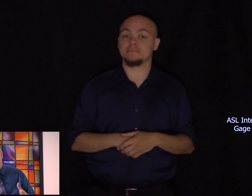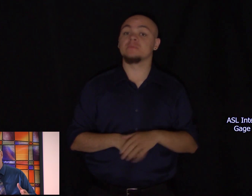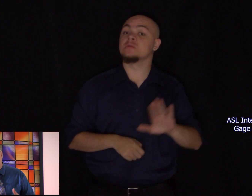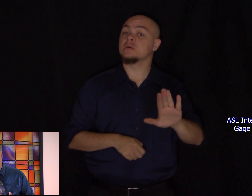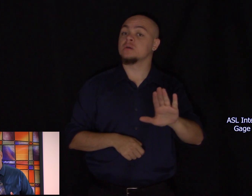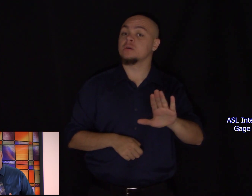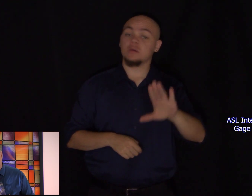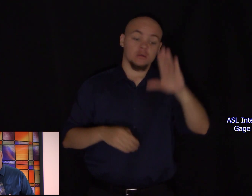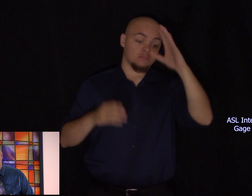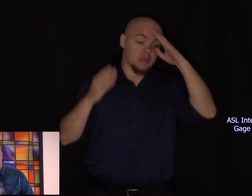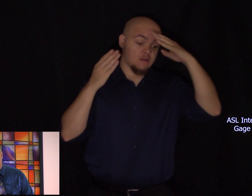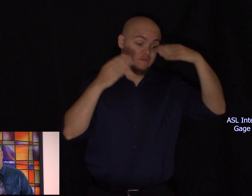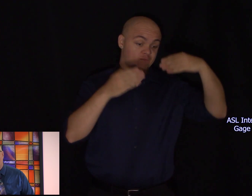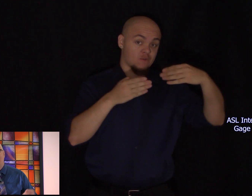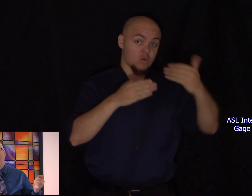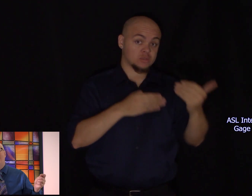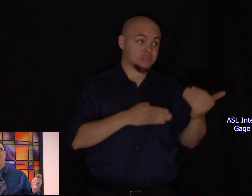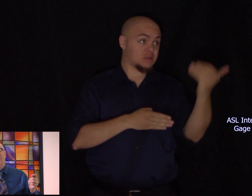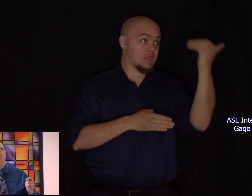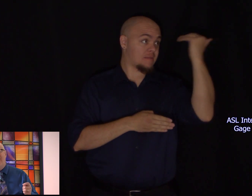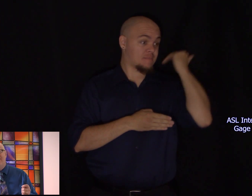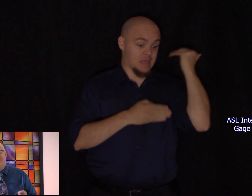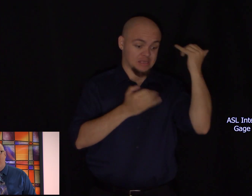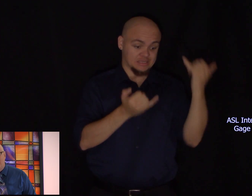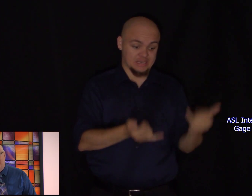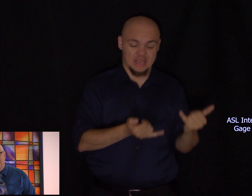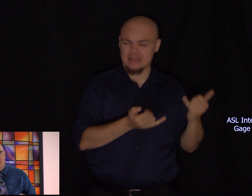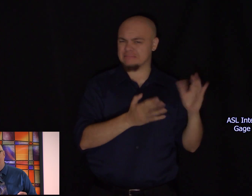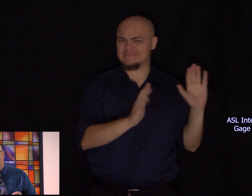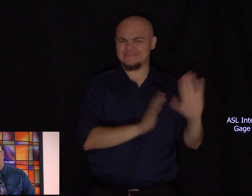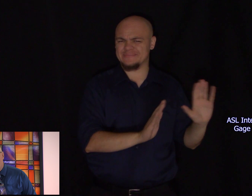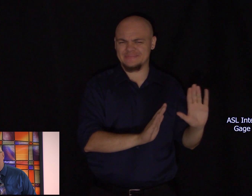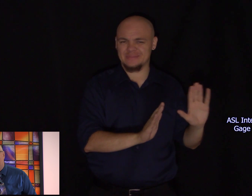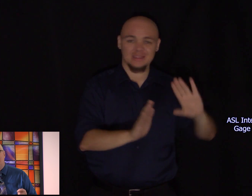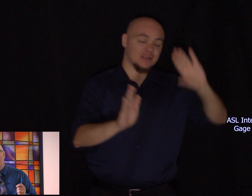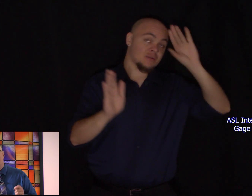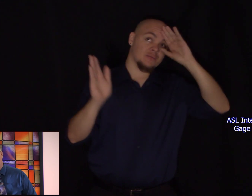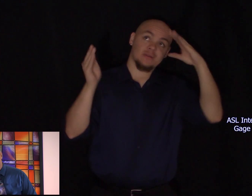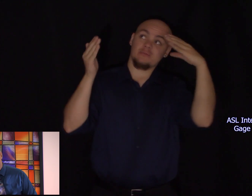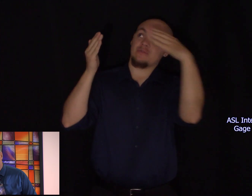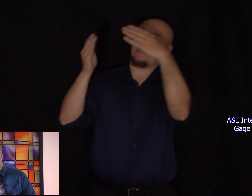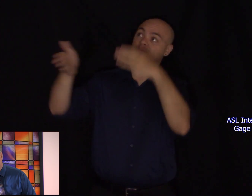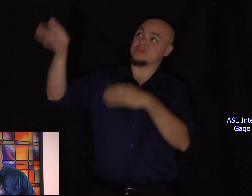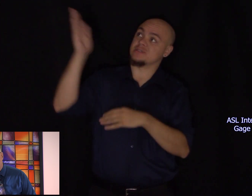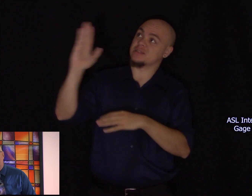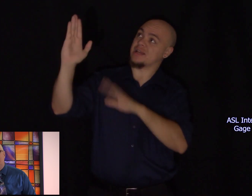the same as it was before but we will not focus on the forms we will not focus on the buildings